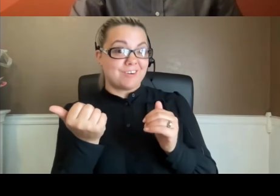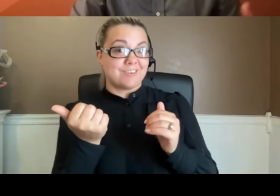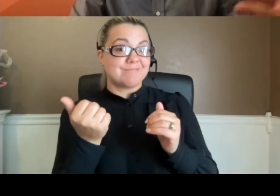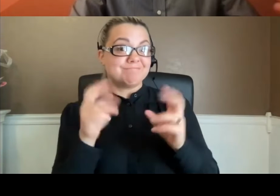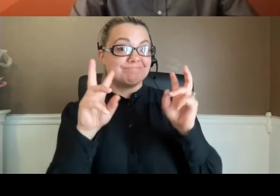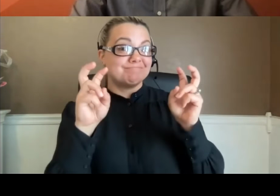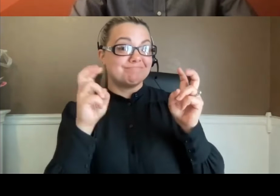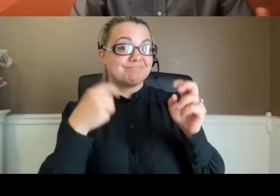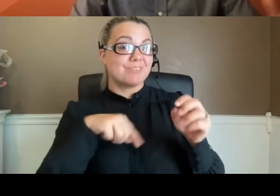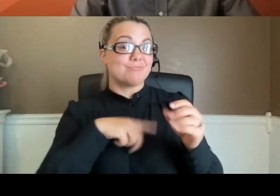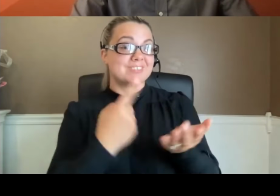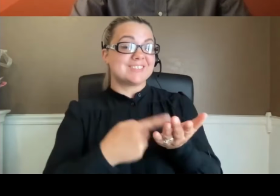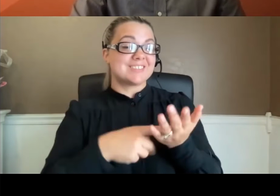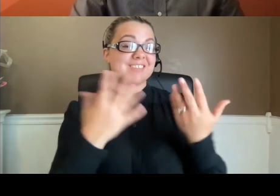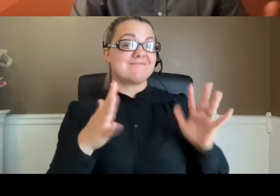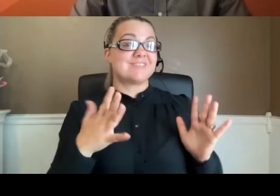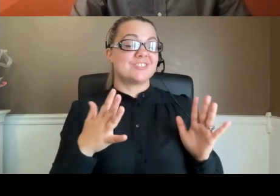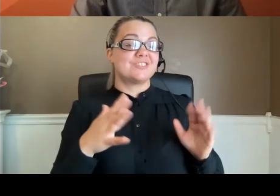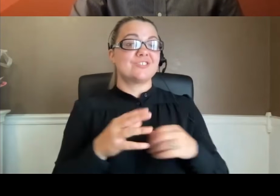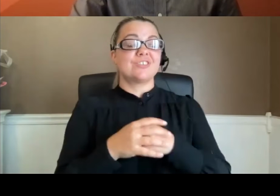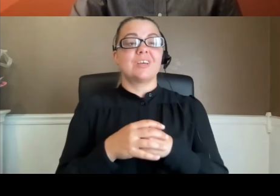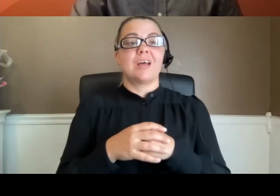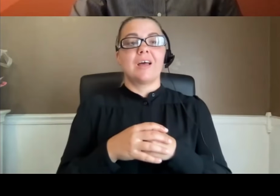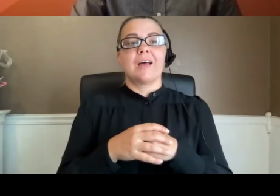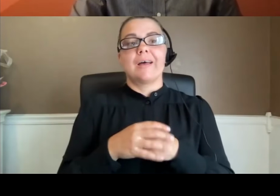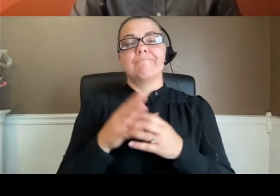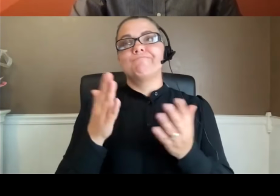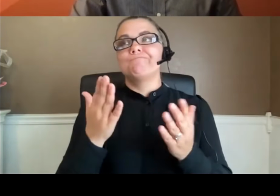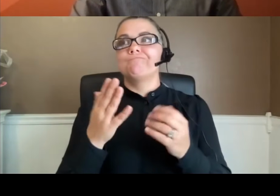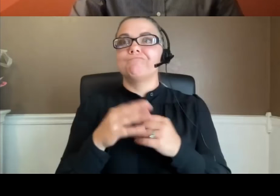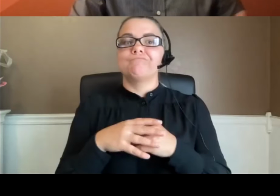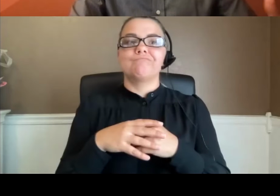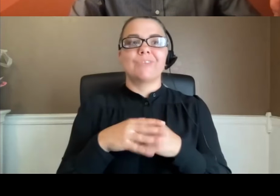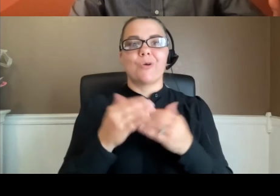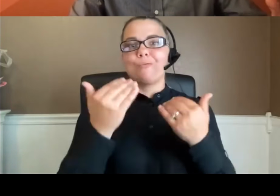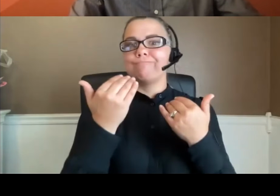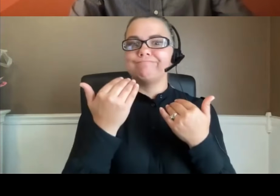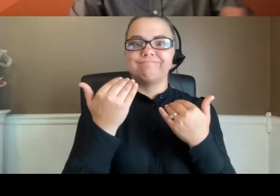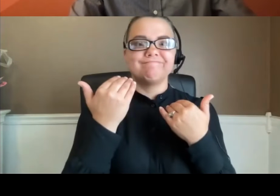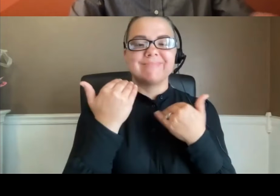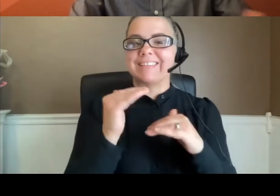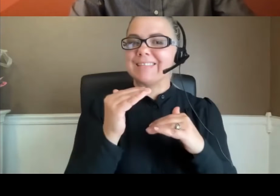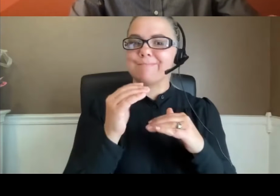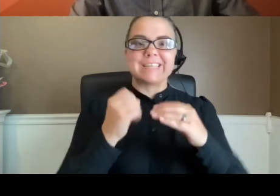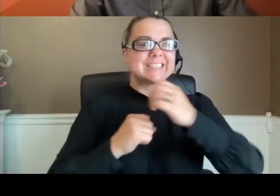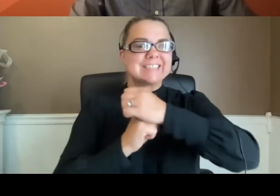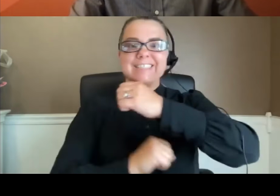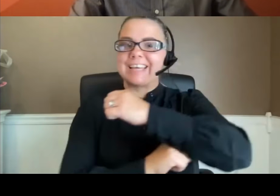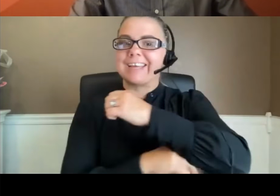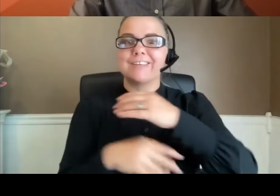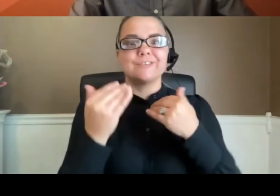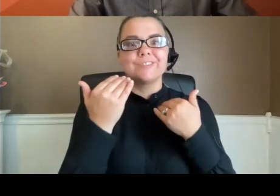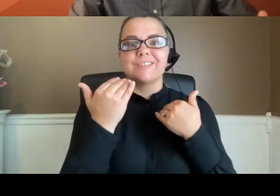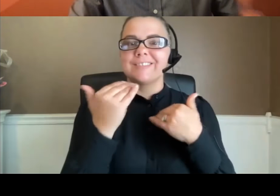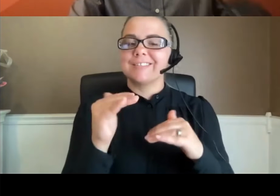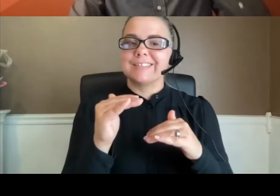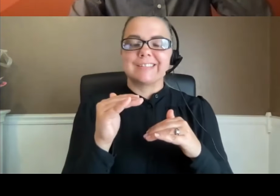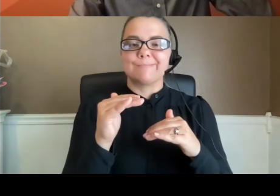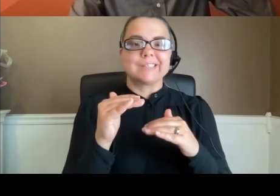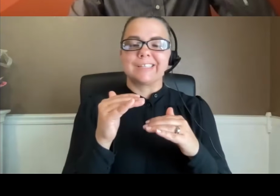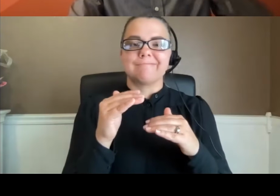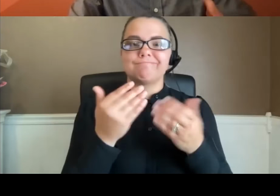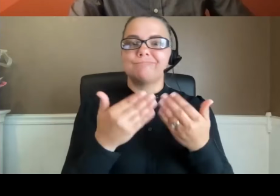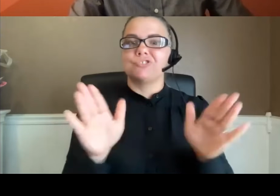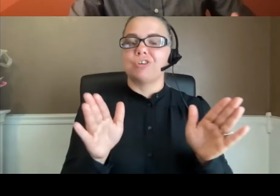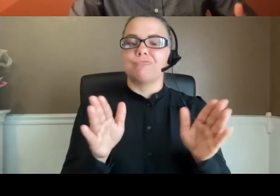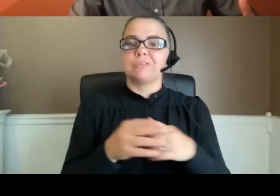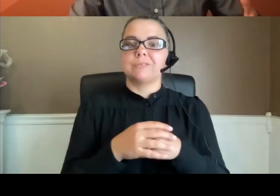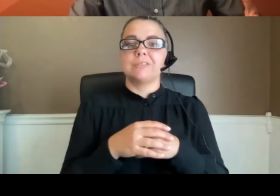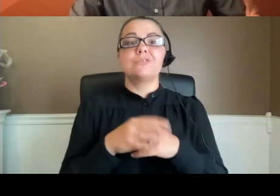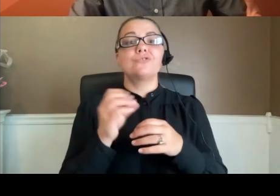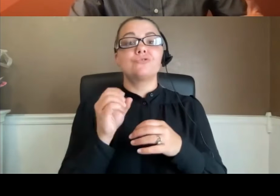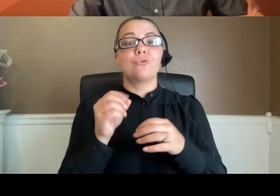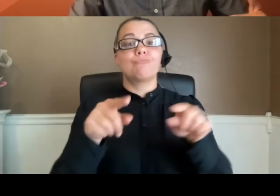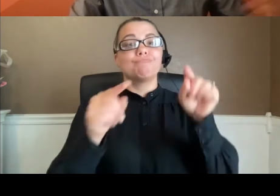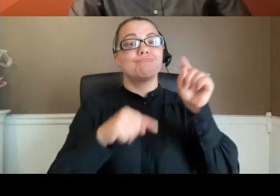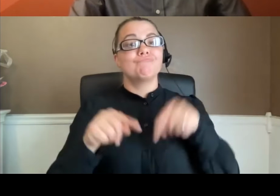tactile graphics lack scalability, lack standards that are universal. So captions... and we have